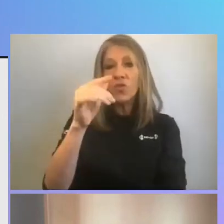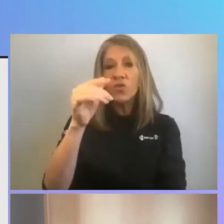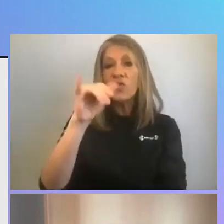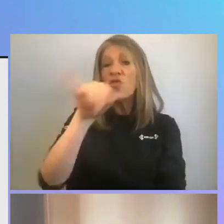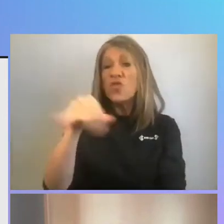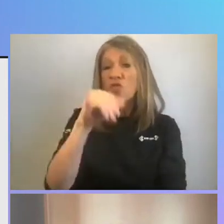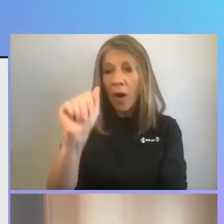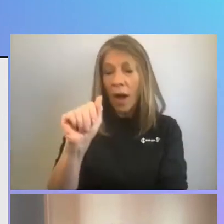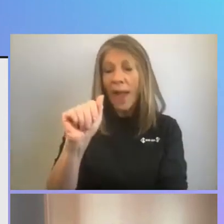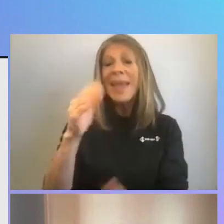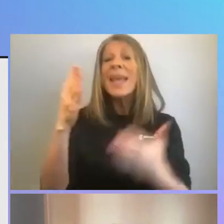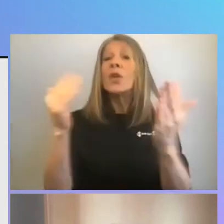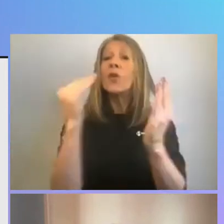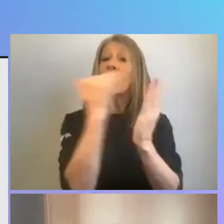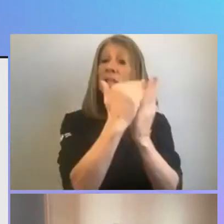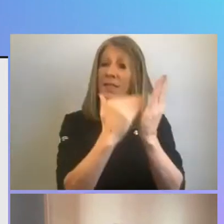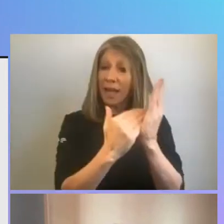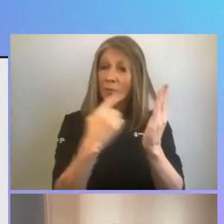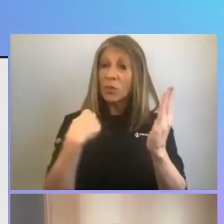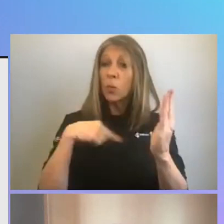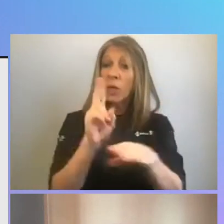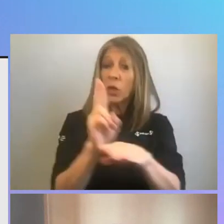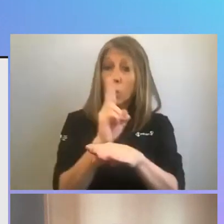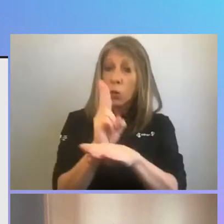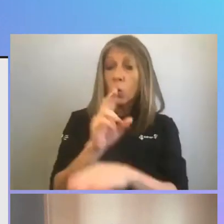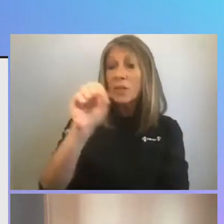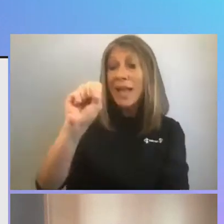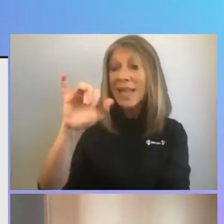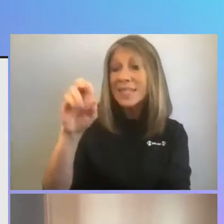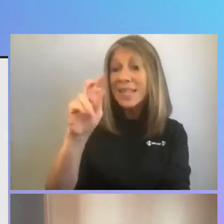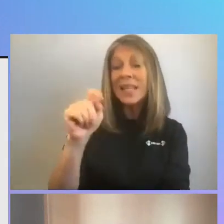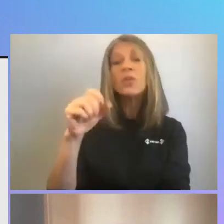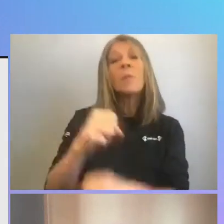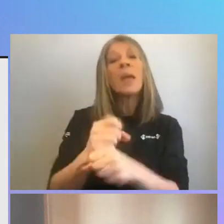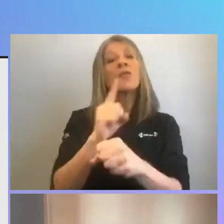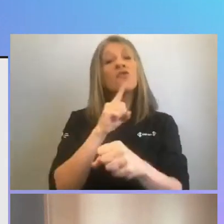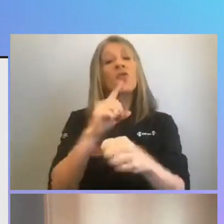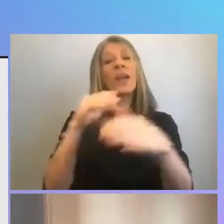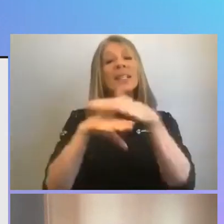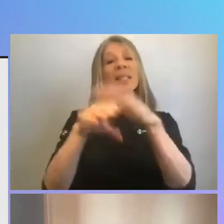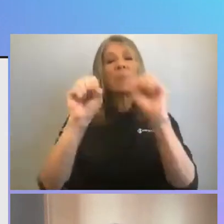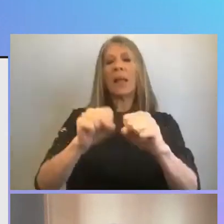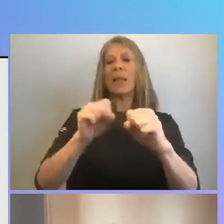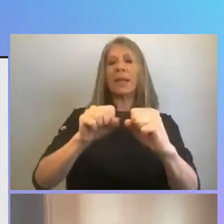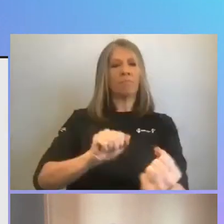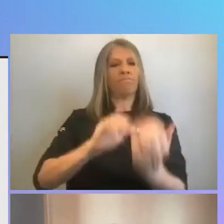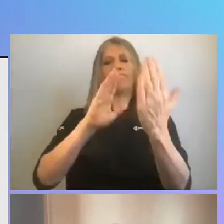here are the steps that we take at Cygnet to ensure accessibility is front and center within in our ticketing